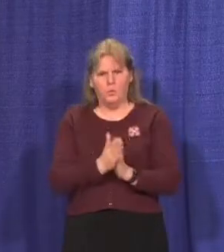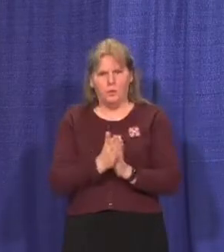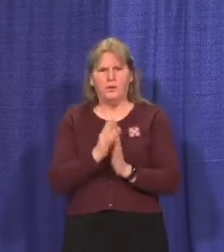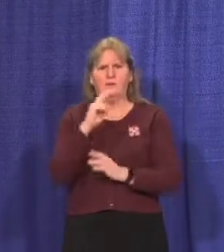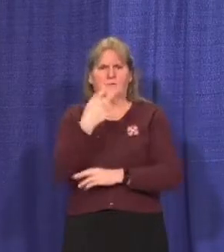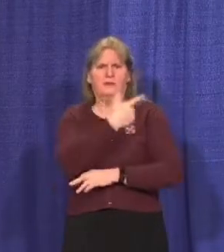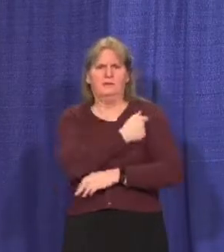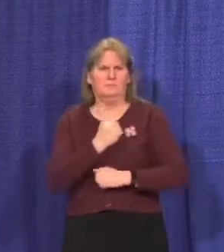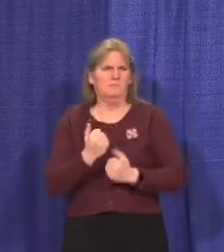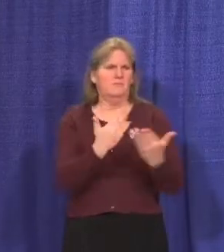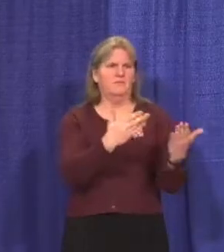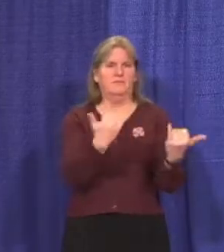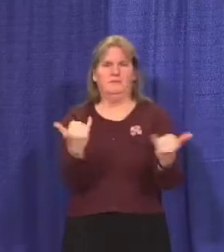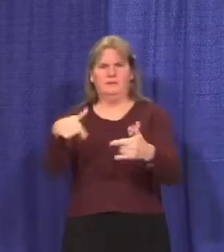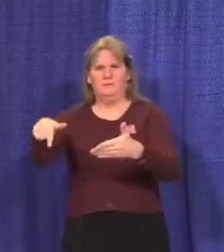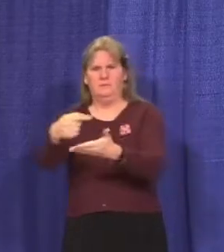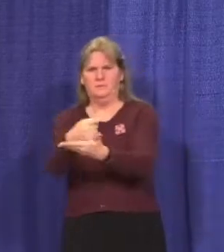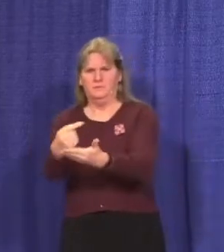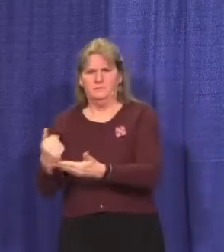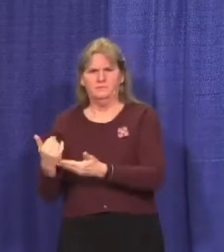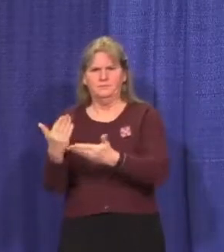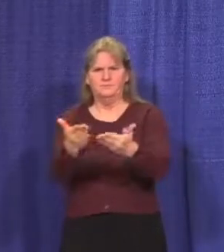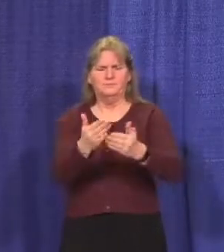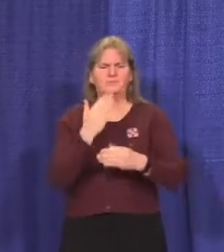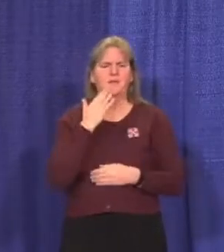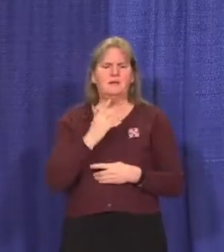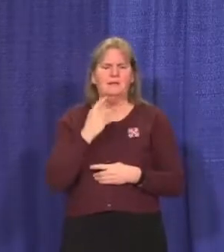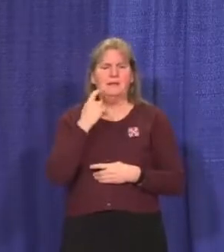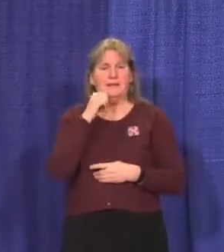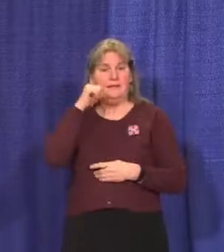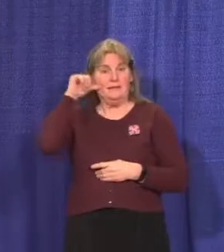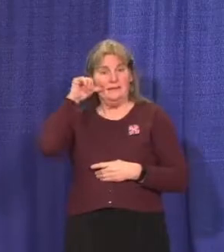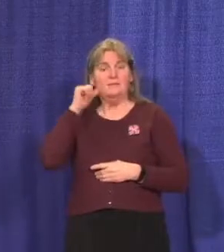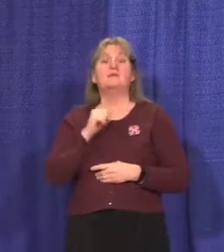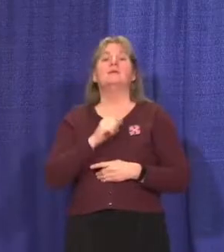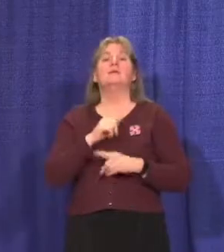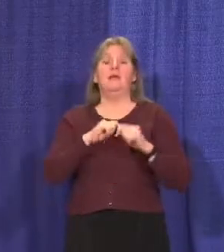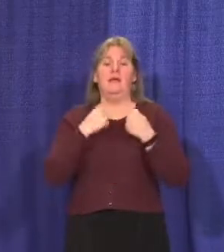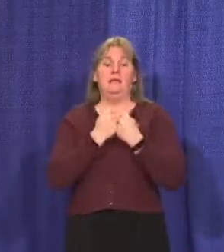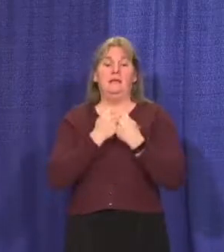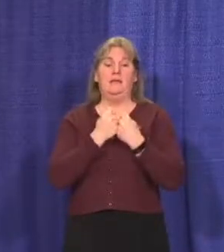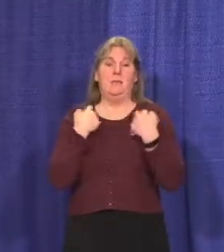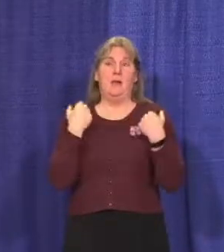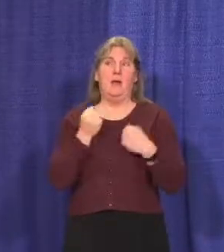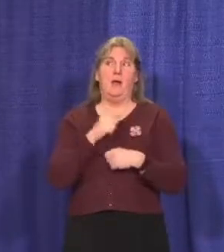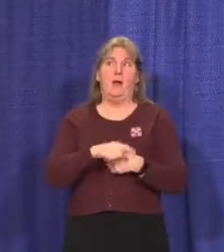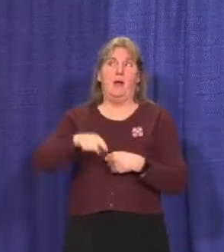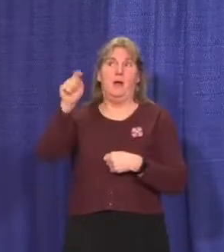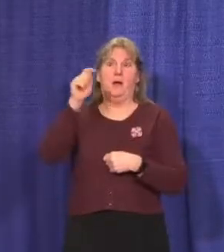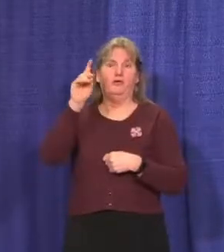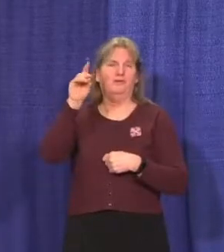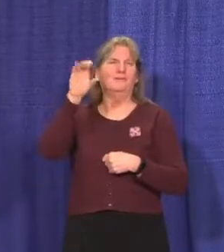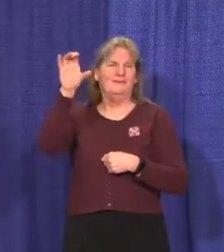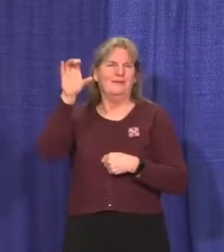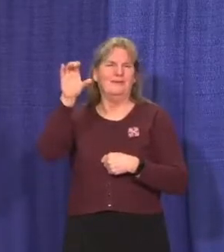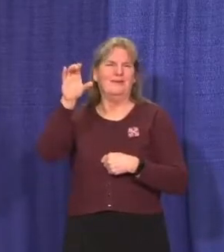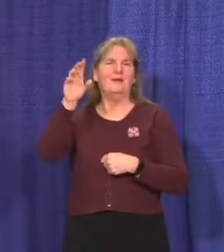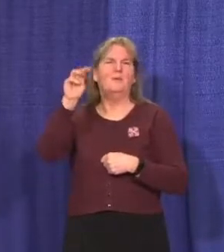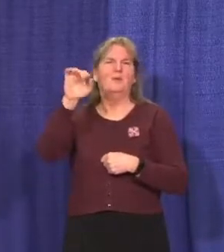I know the team was in Dawson at the McDonald loss providing second shops the first responders.